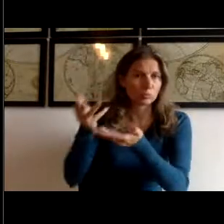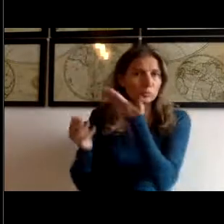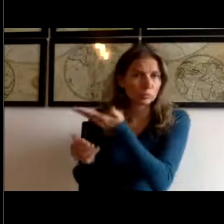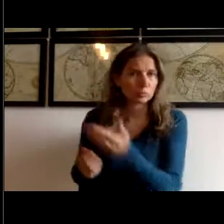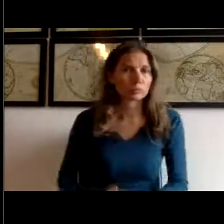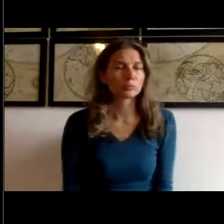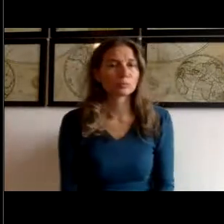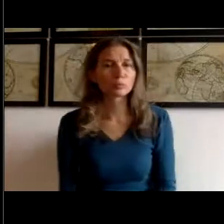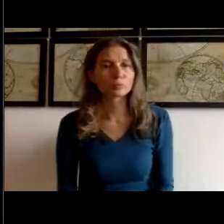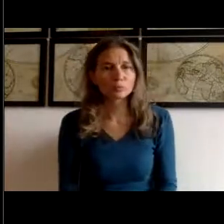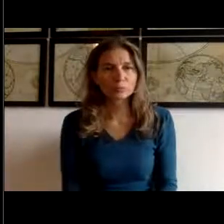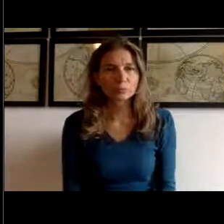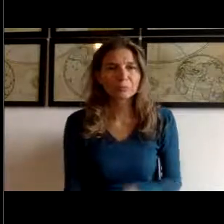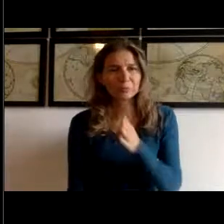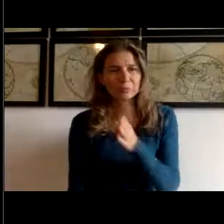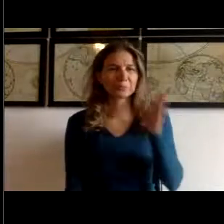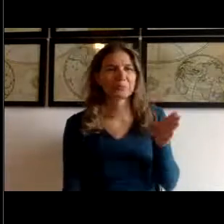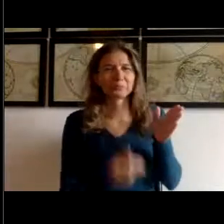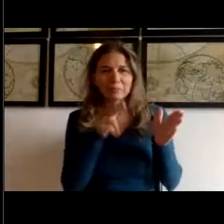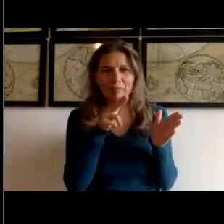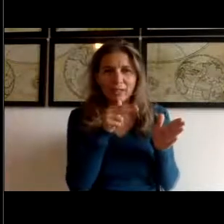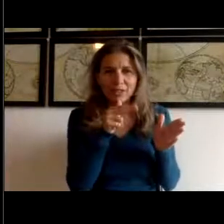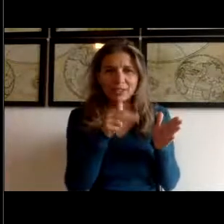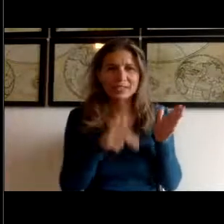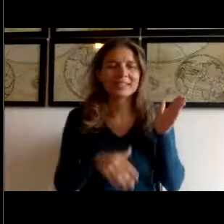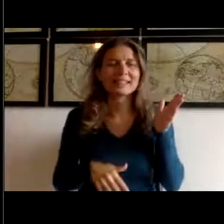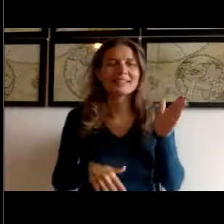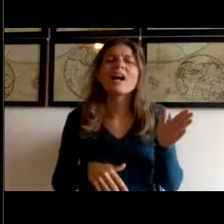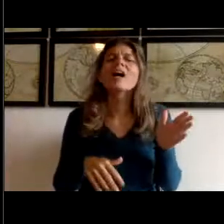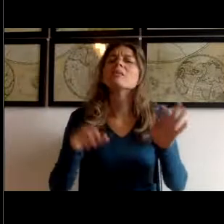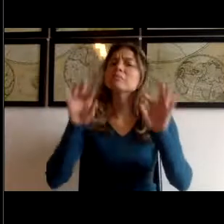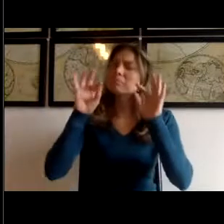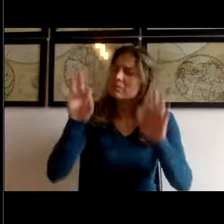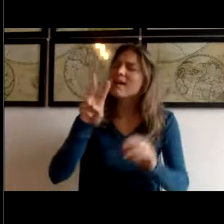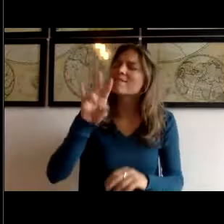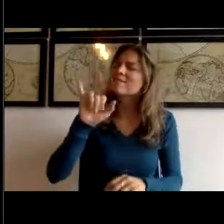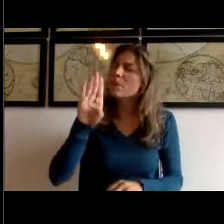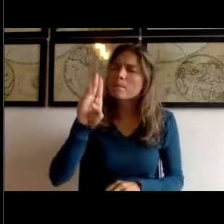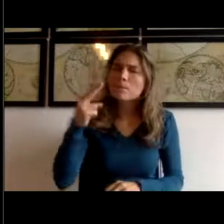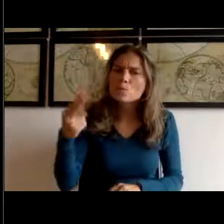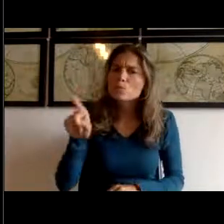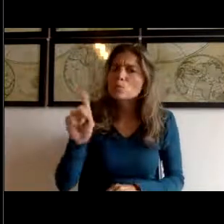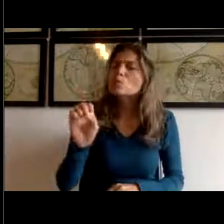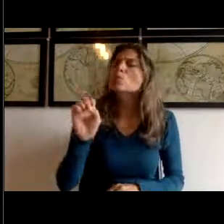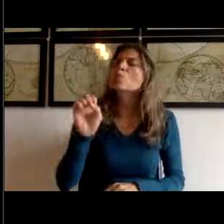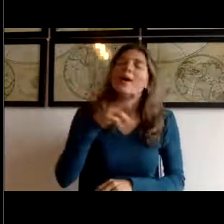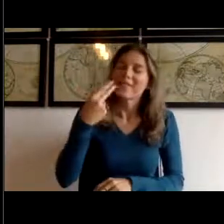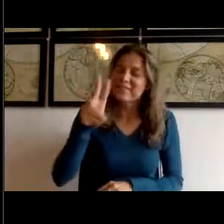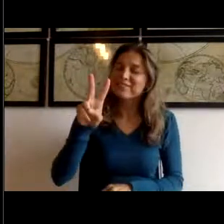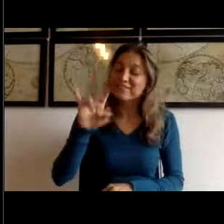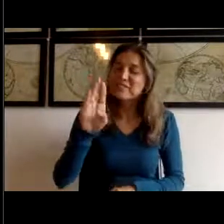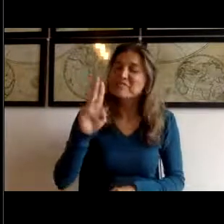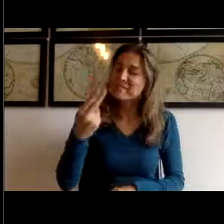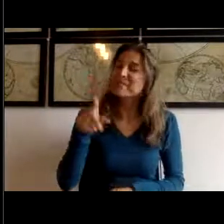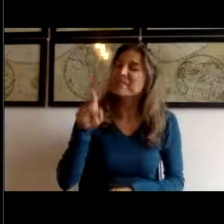Now, Vibhu, were there any other things you want to tell us about the programme before I go to the other questions